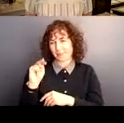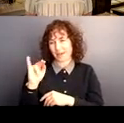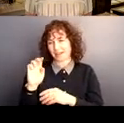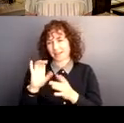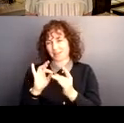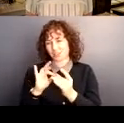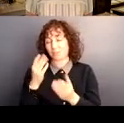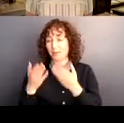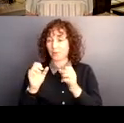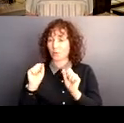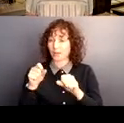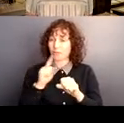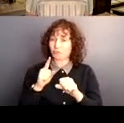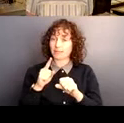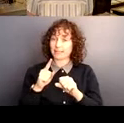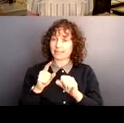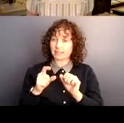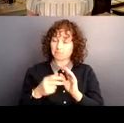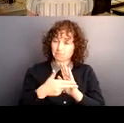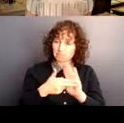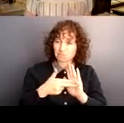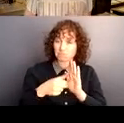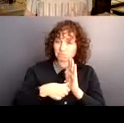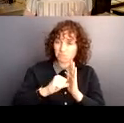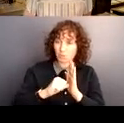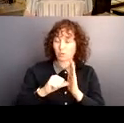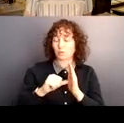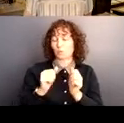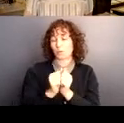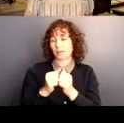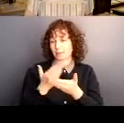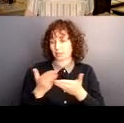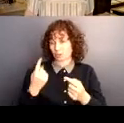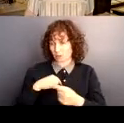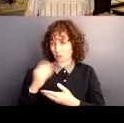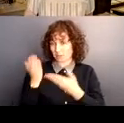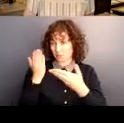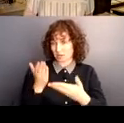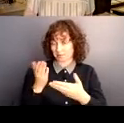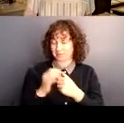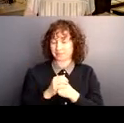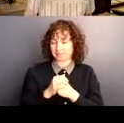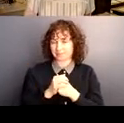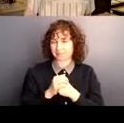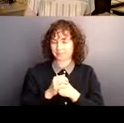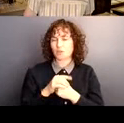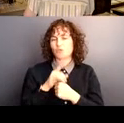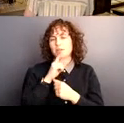to highlight or accent these colors with the materials that we bring in and use. Lastly, I want us to consider the presence